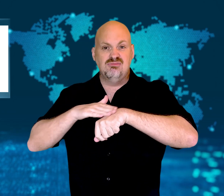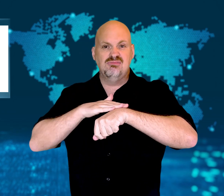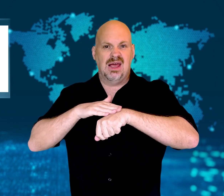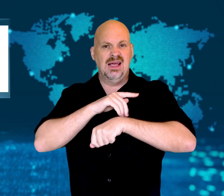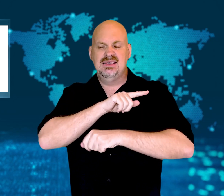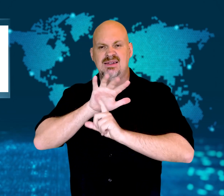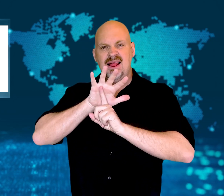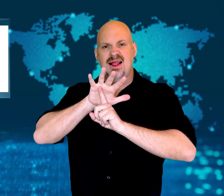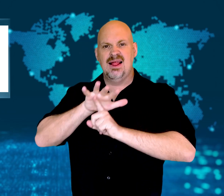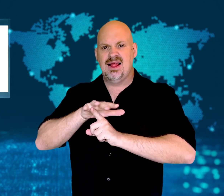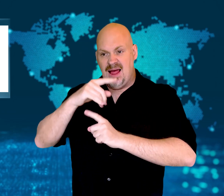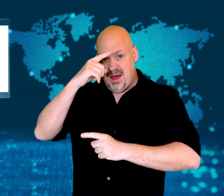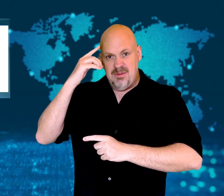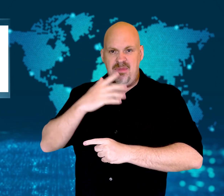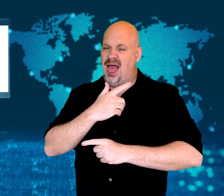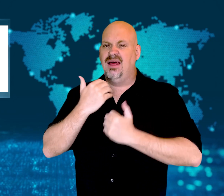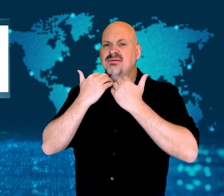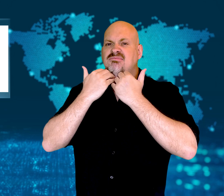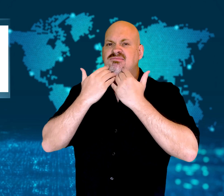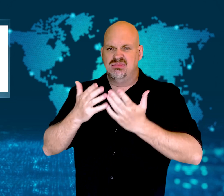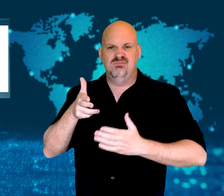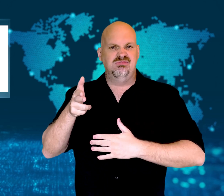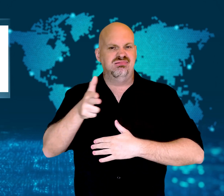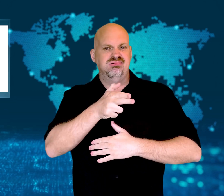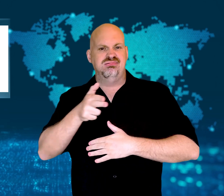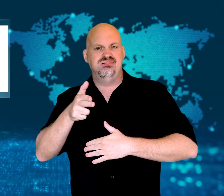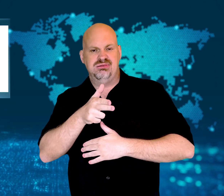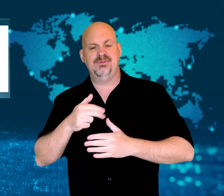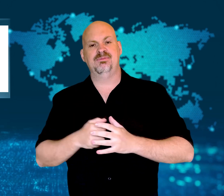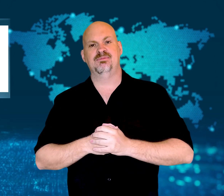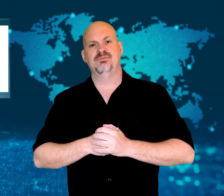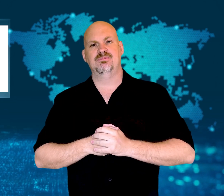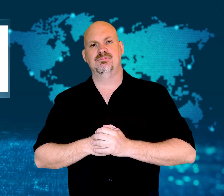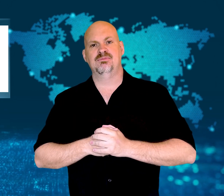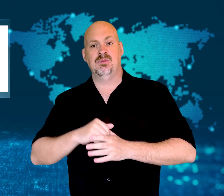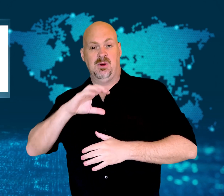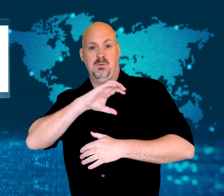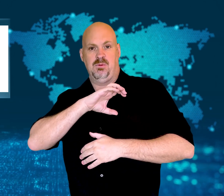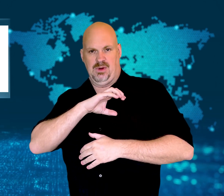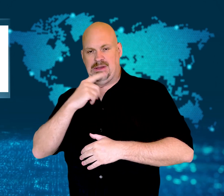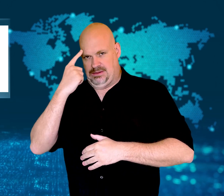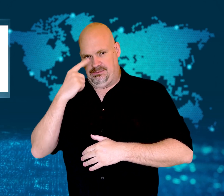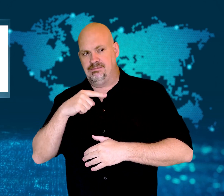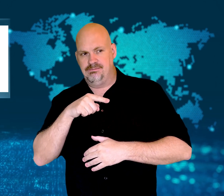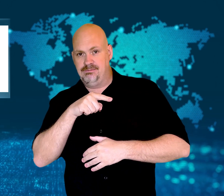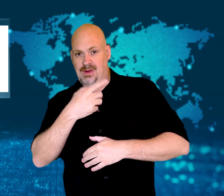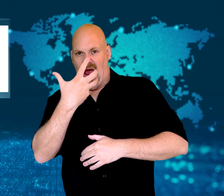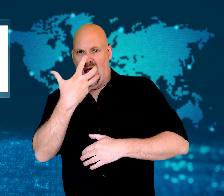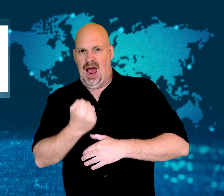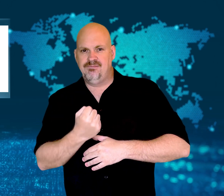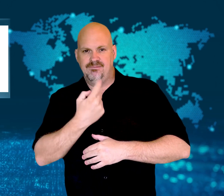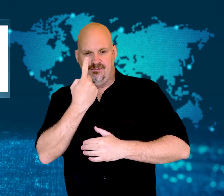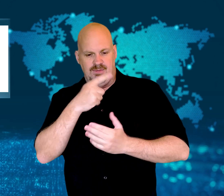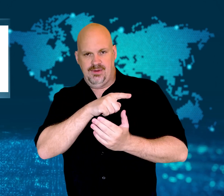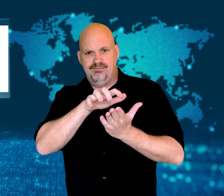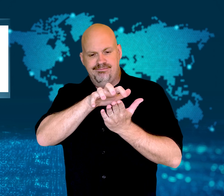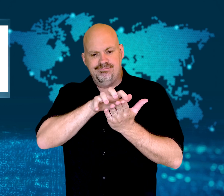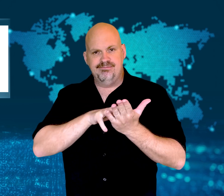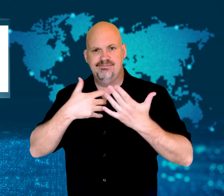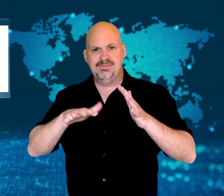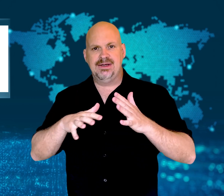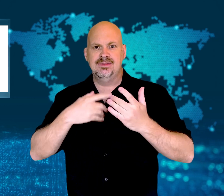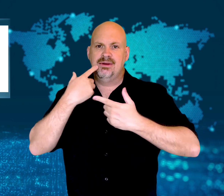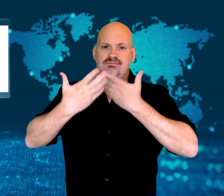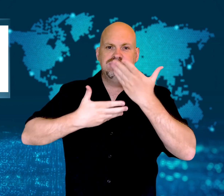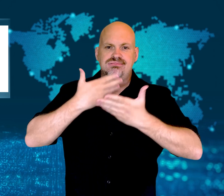Law enforcement officials believe they have a "manifesto"